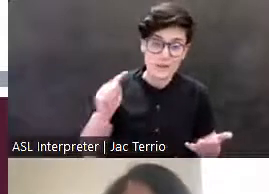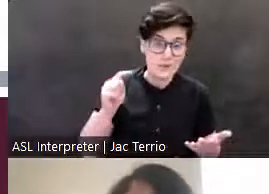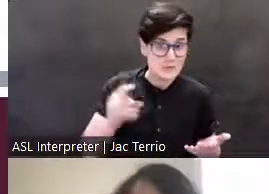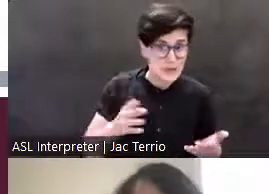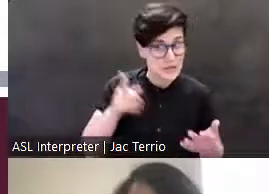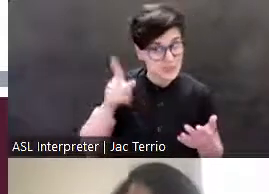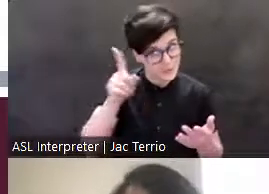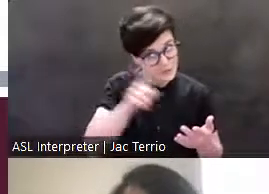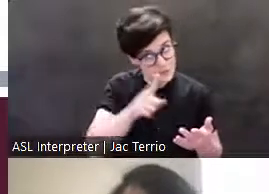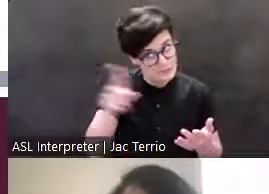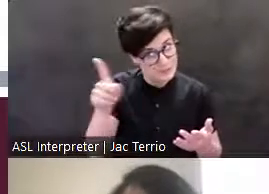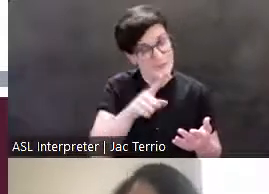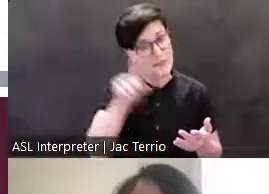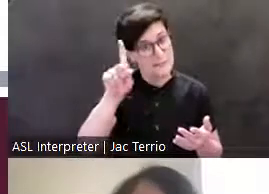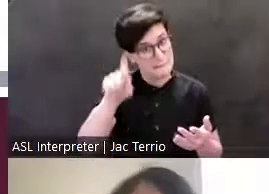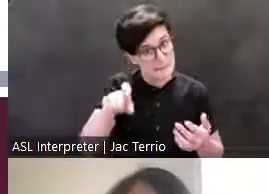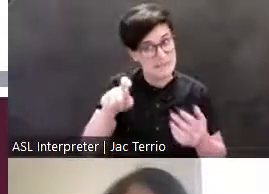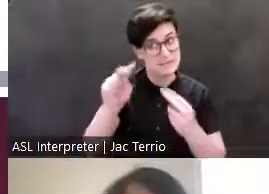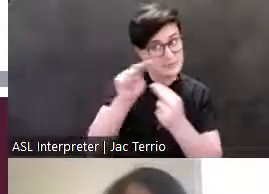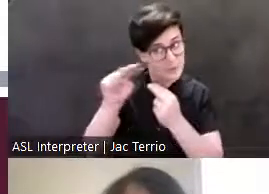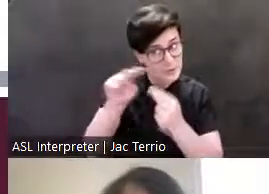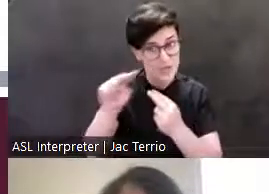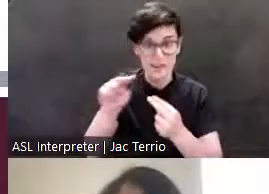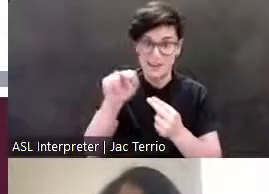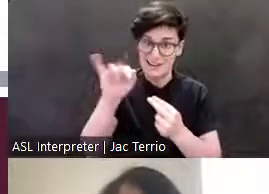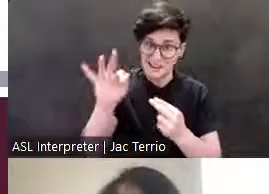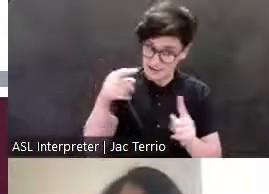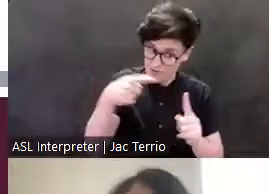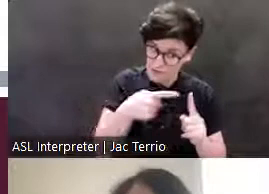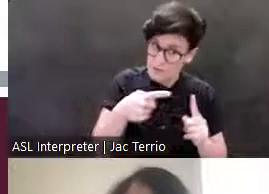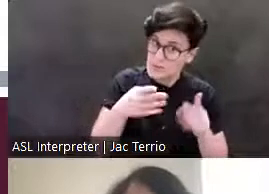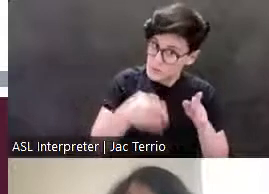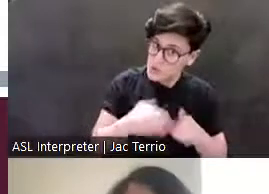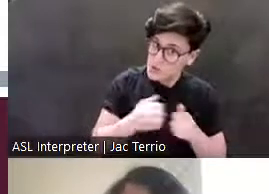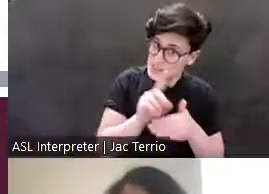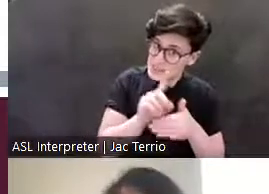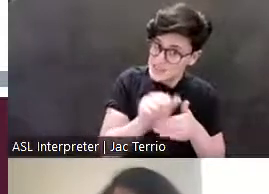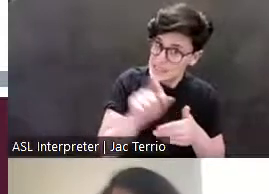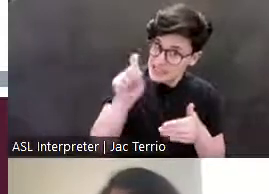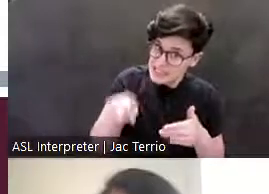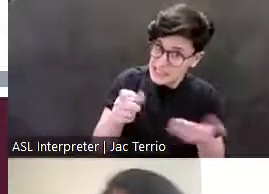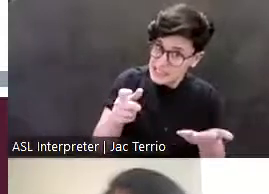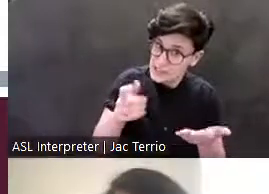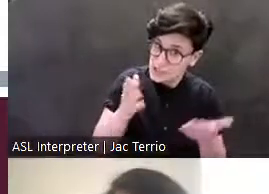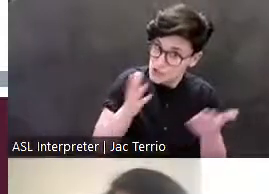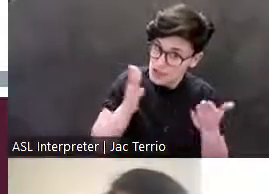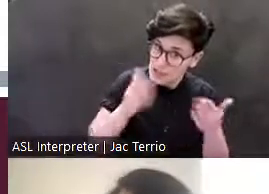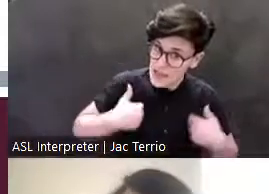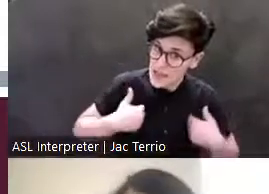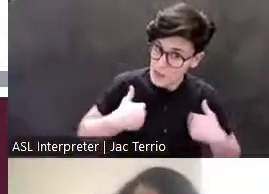need a service animal, in order to have an equal opportunity to live in an apartment